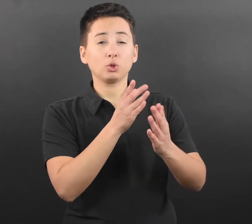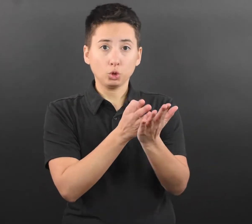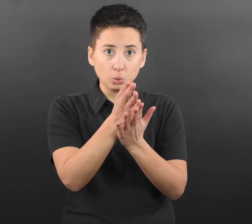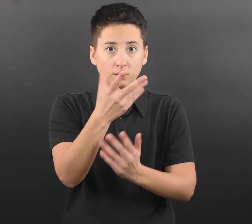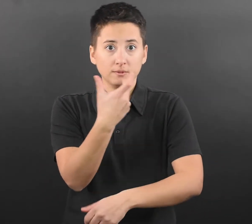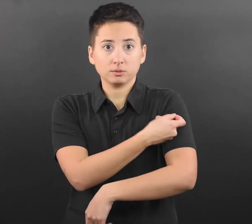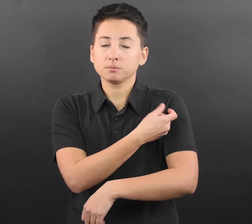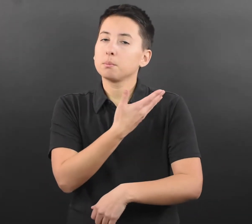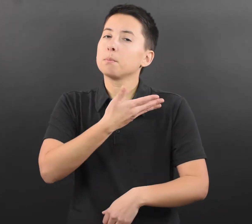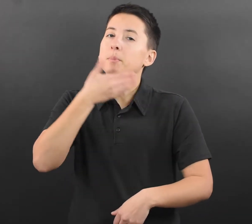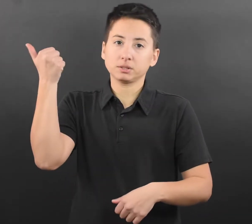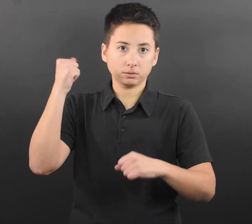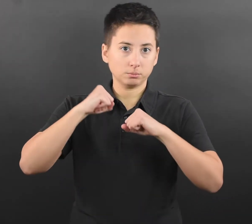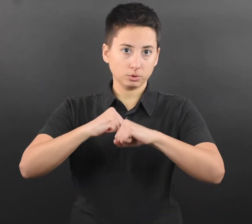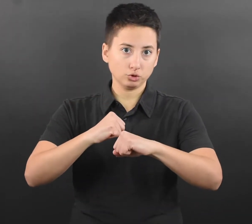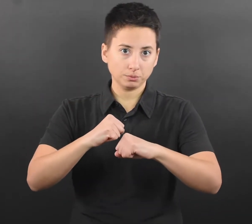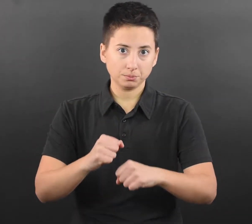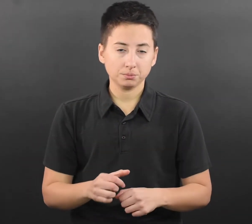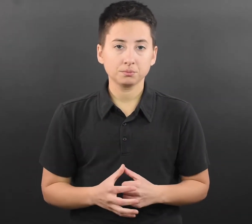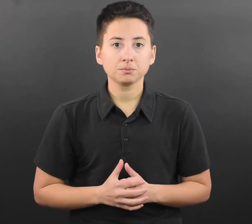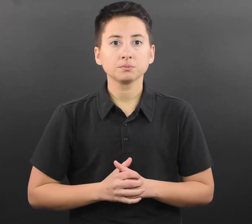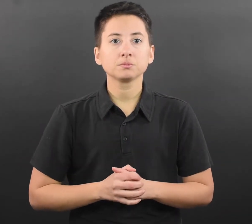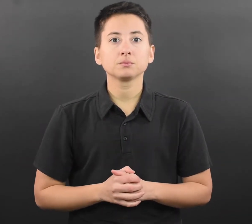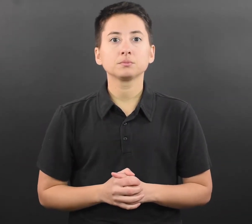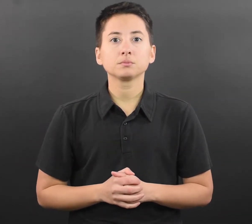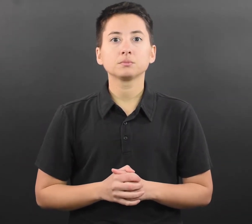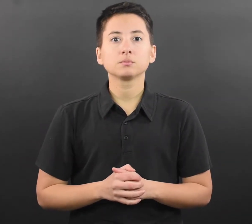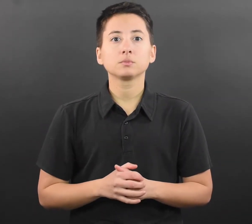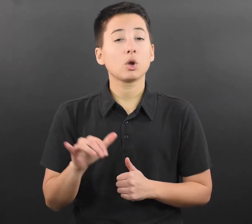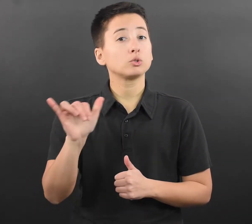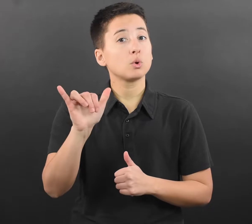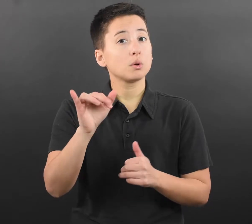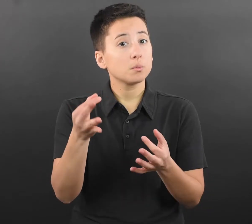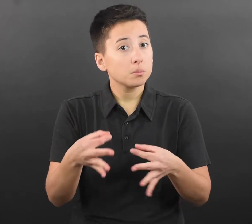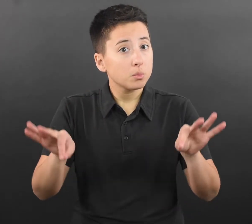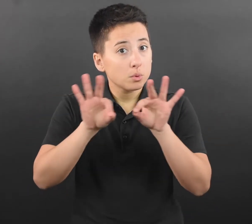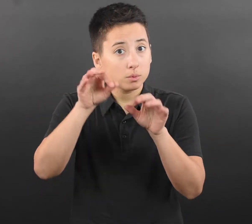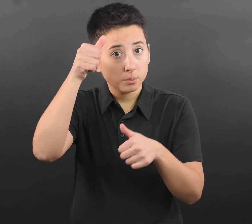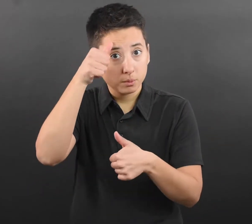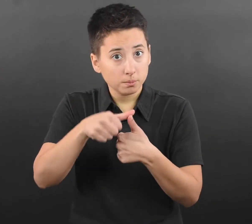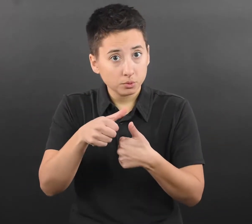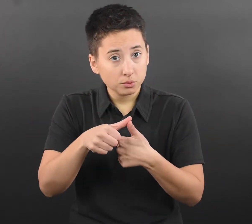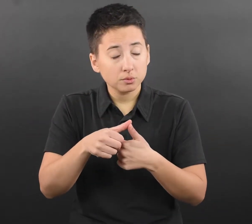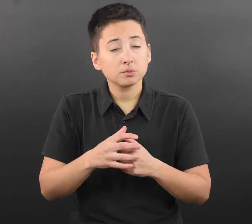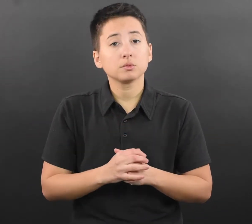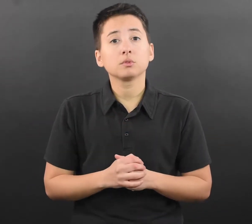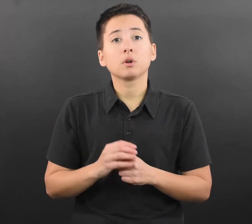It is also important to remember that COVID-19 can also have long-term consequences. More